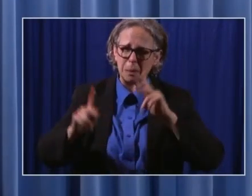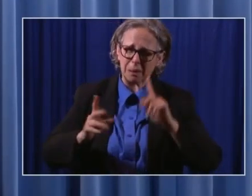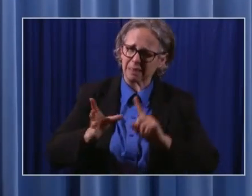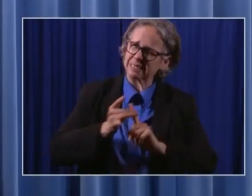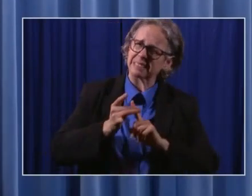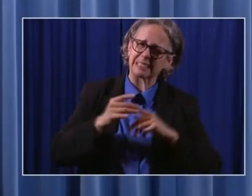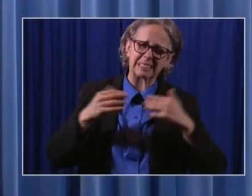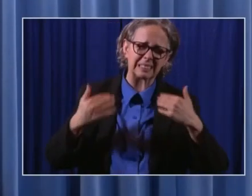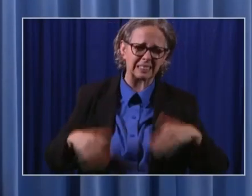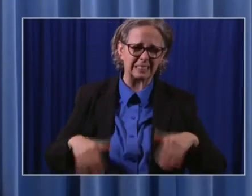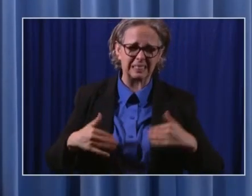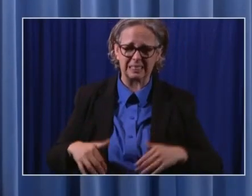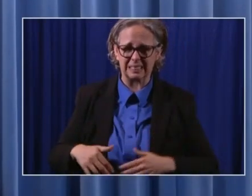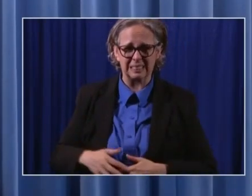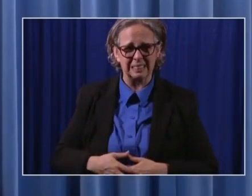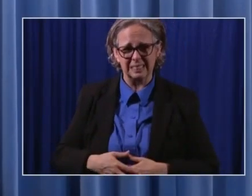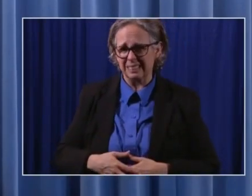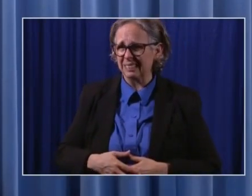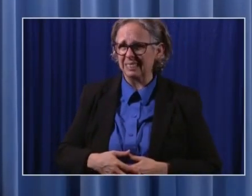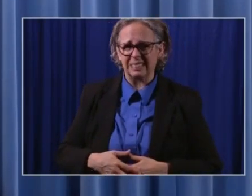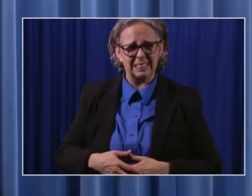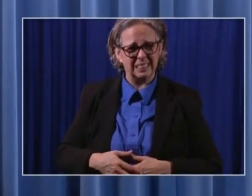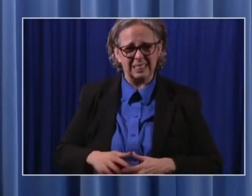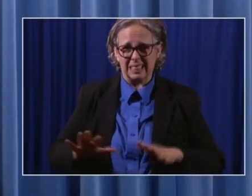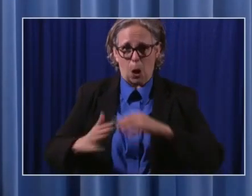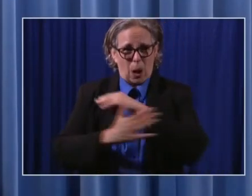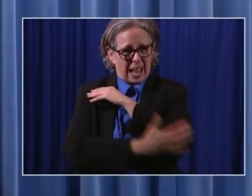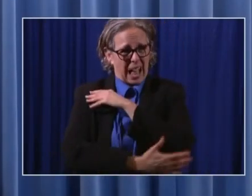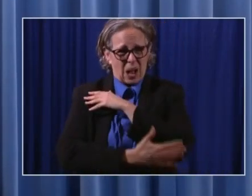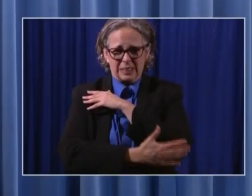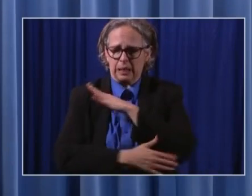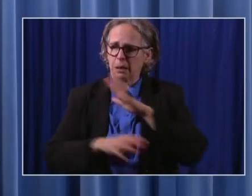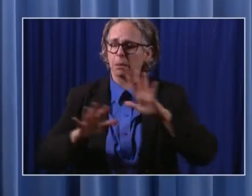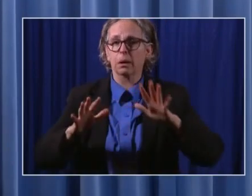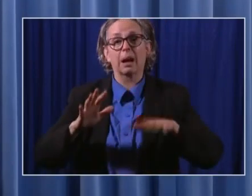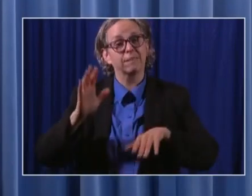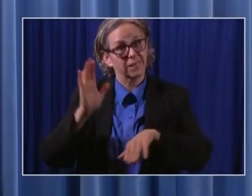SPREAD. STILL HIGH LEVELS OF SPREAD. CITIZENS ACROSS OHIO IN THE